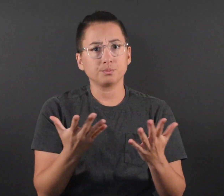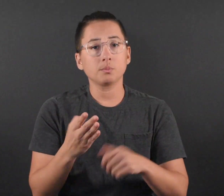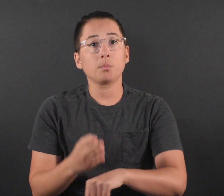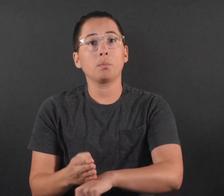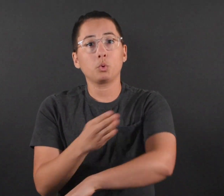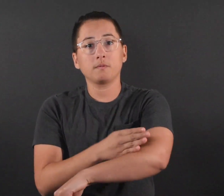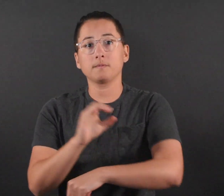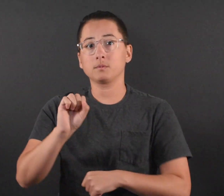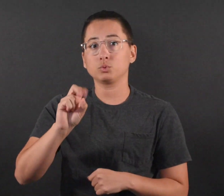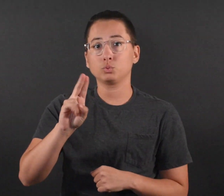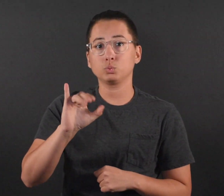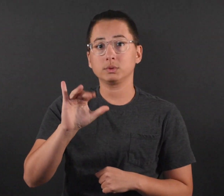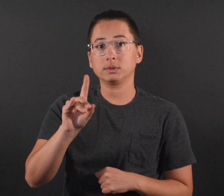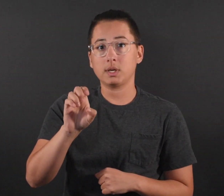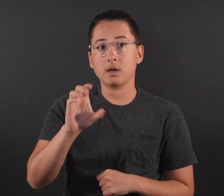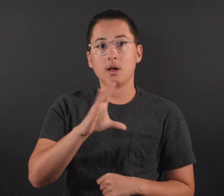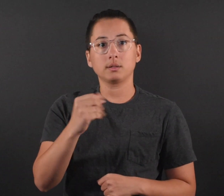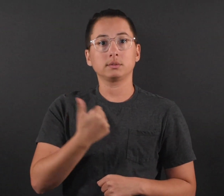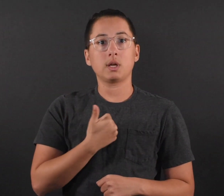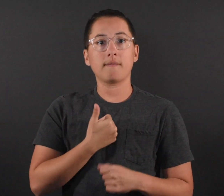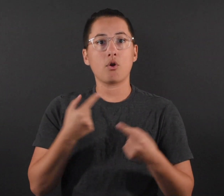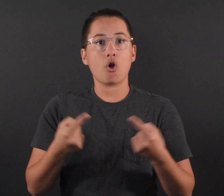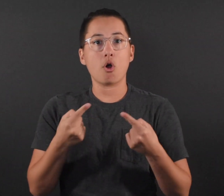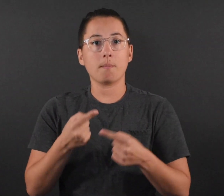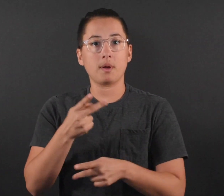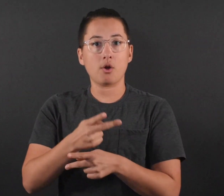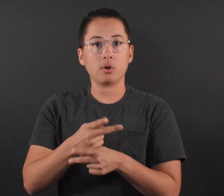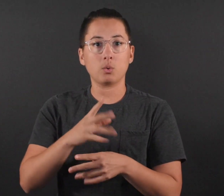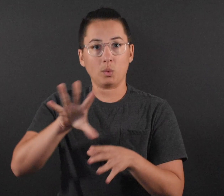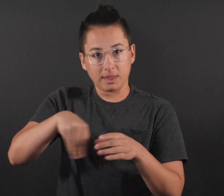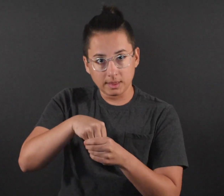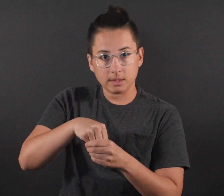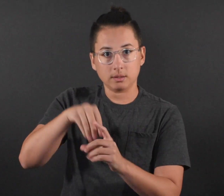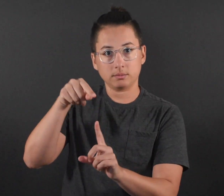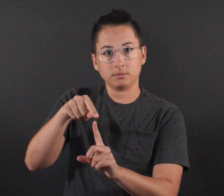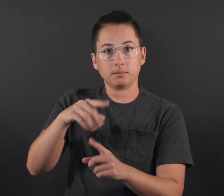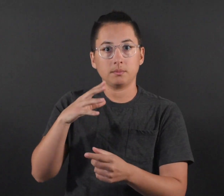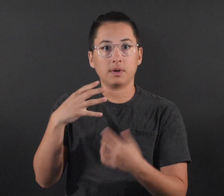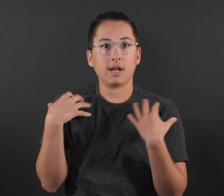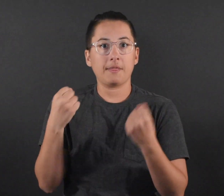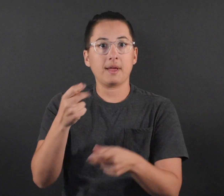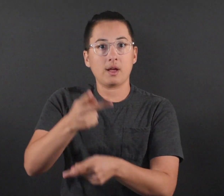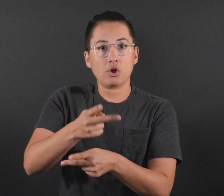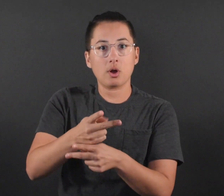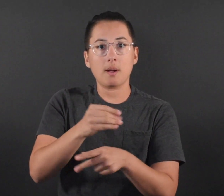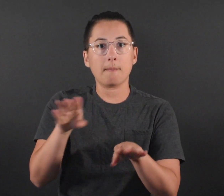suicide and self-harm care within health care and behavioral health clinics and organizations.